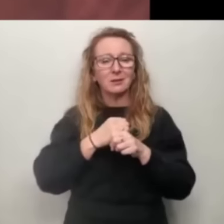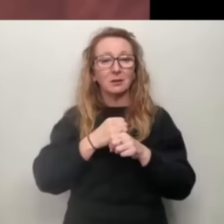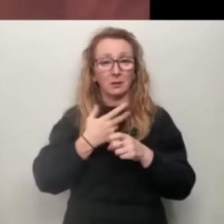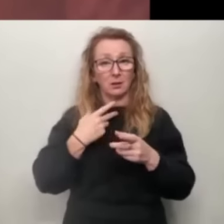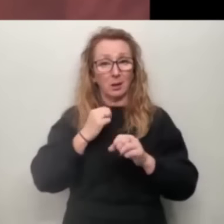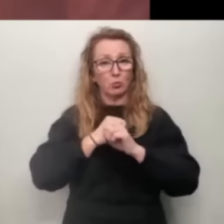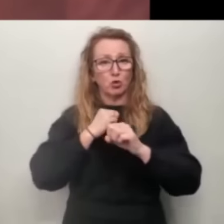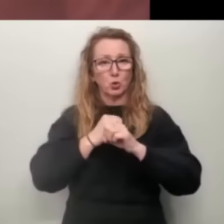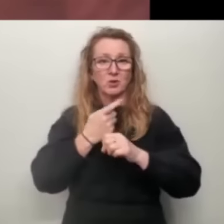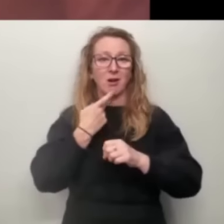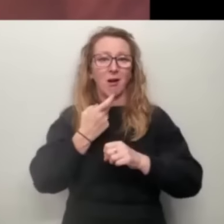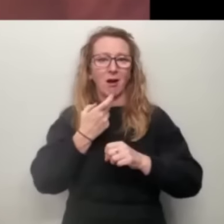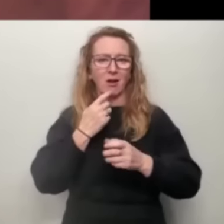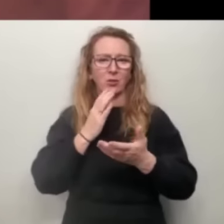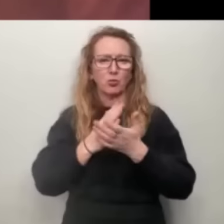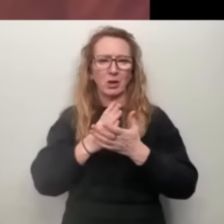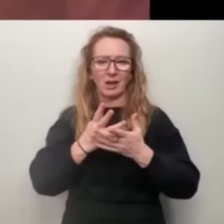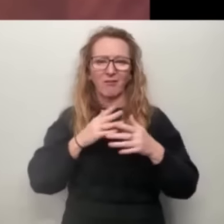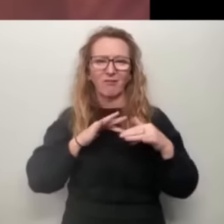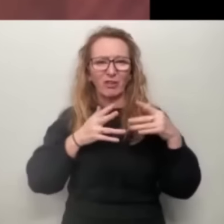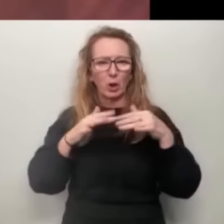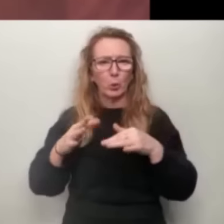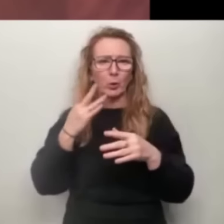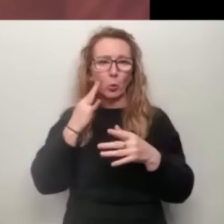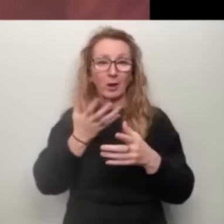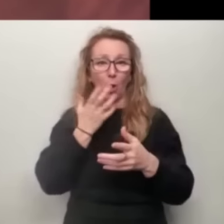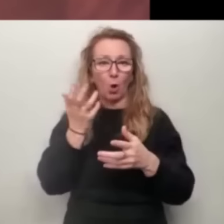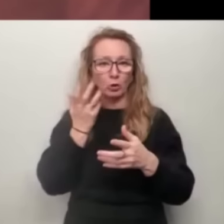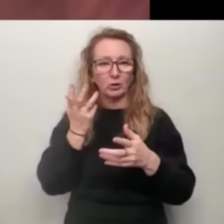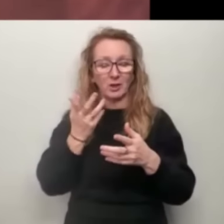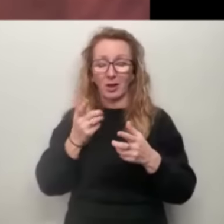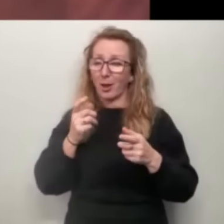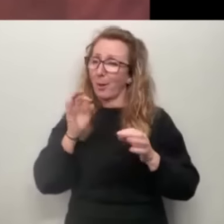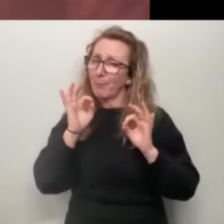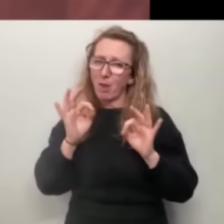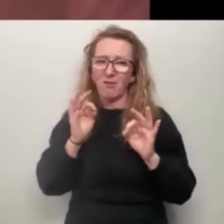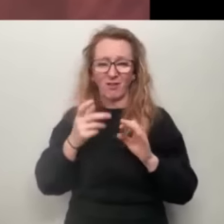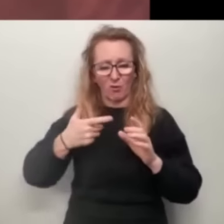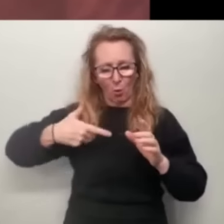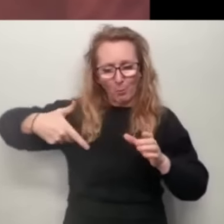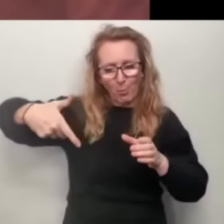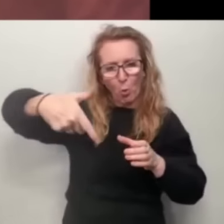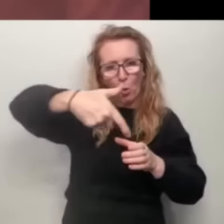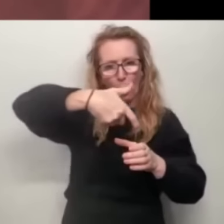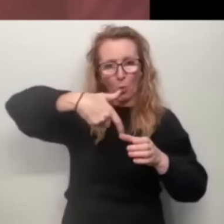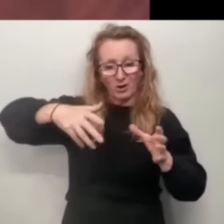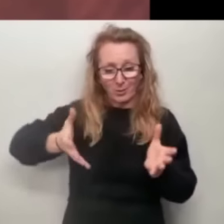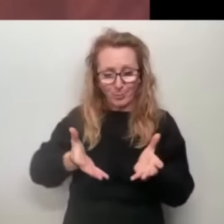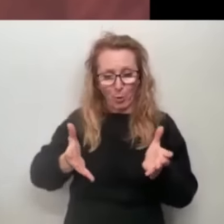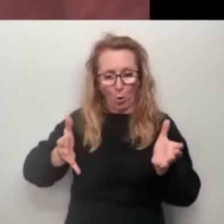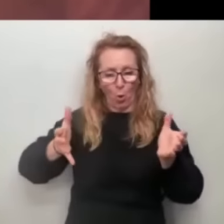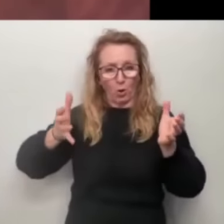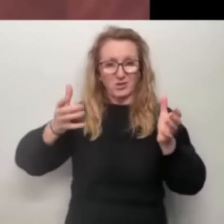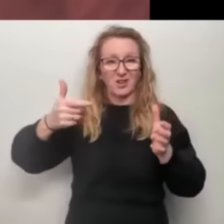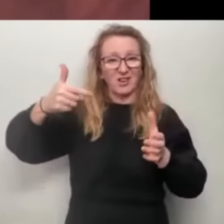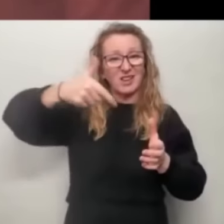that was extremely fluid when heated and perfect for casting thin walled pots, kettles, and other items.